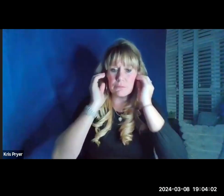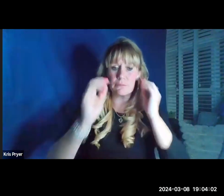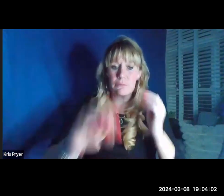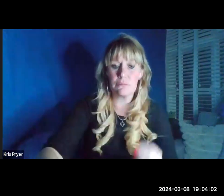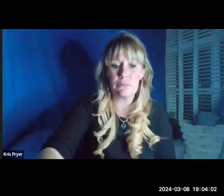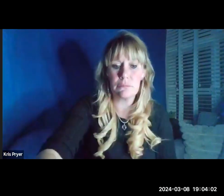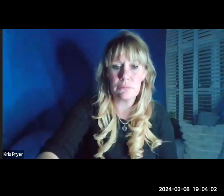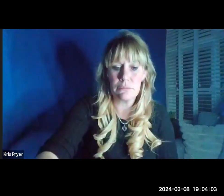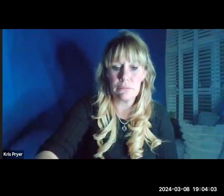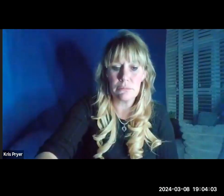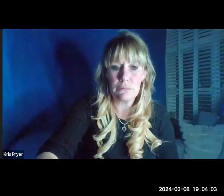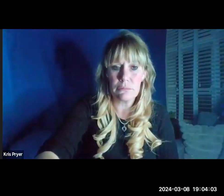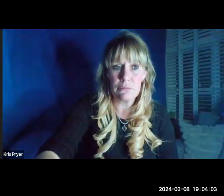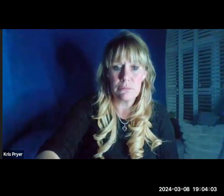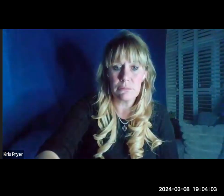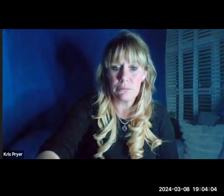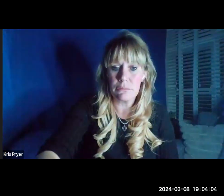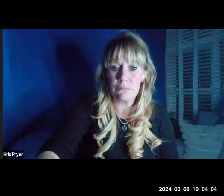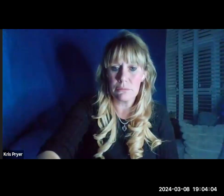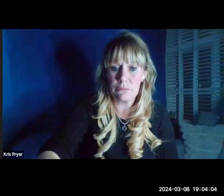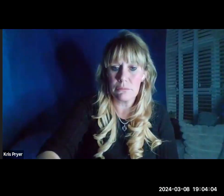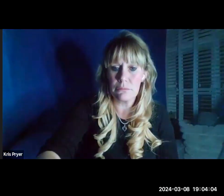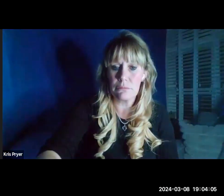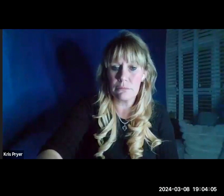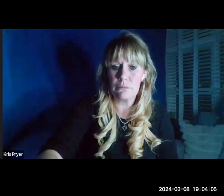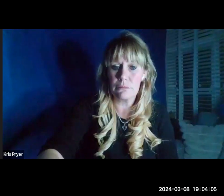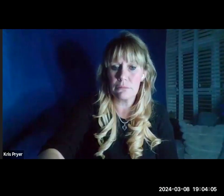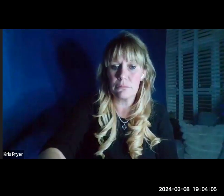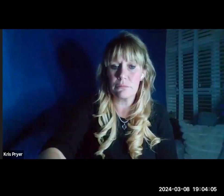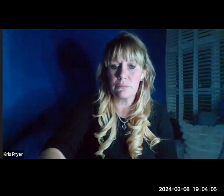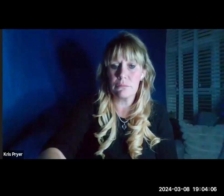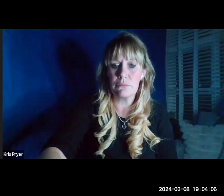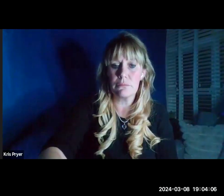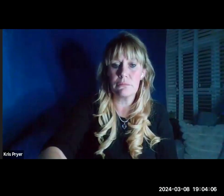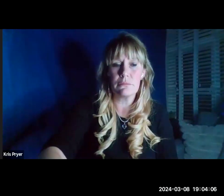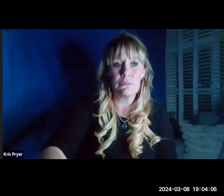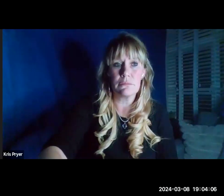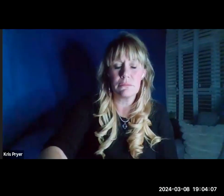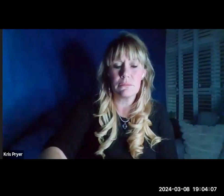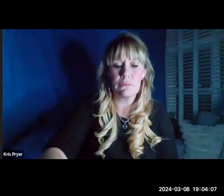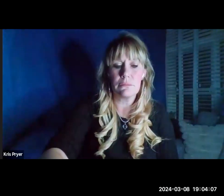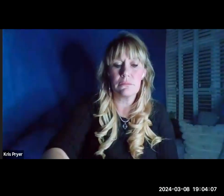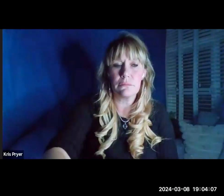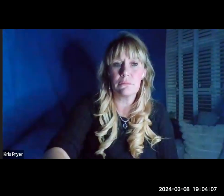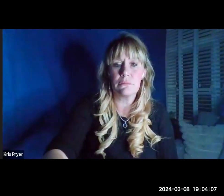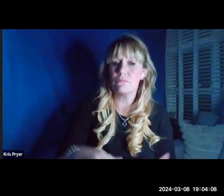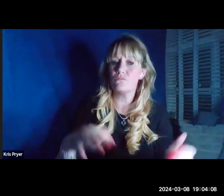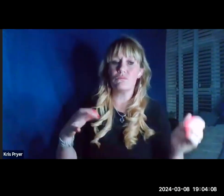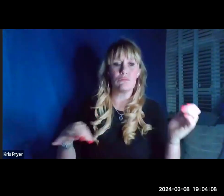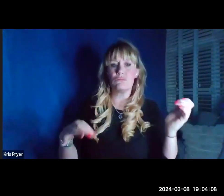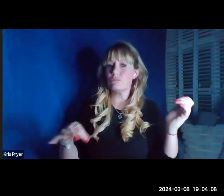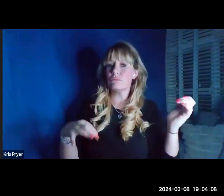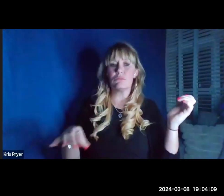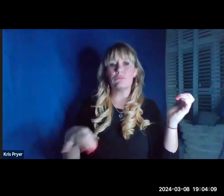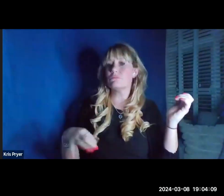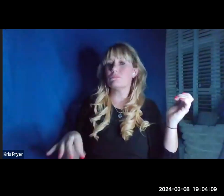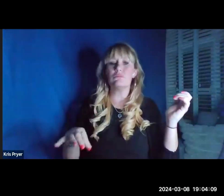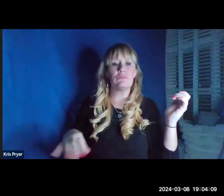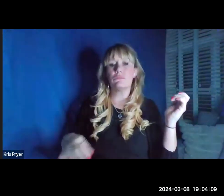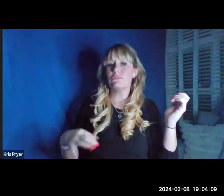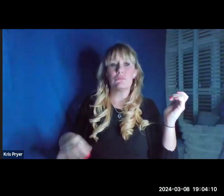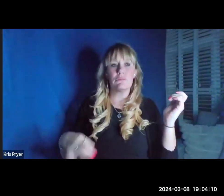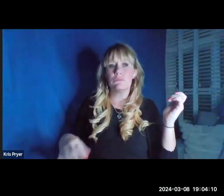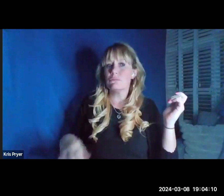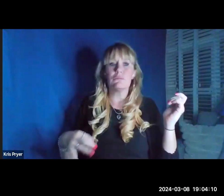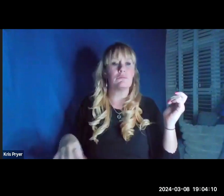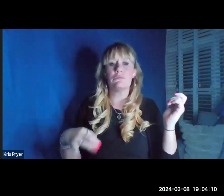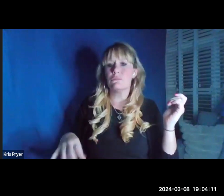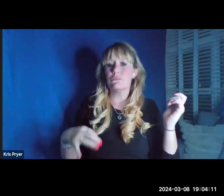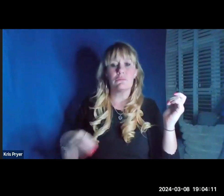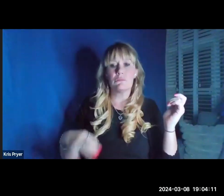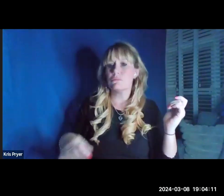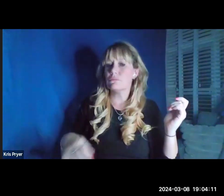just some stories about me, about you,